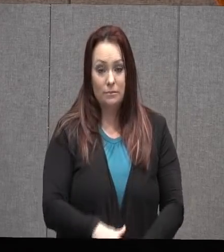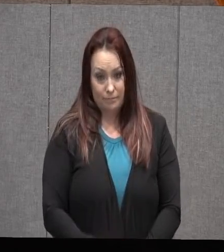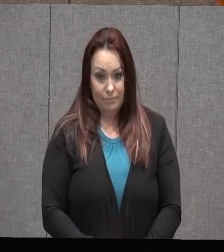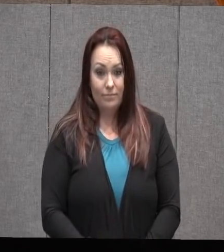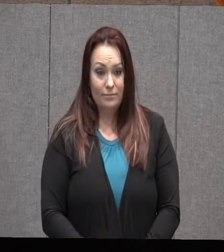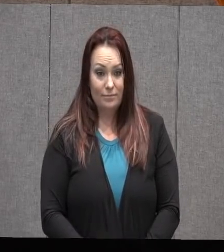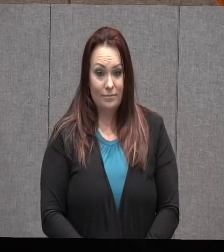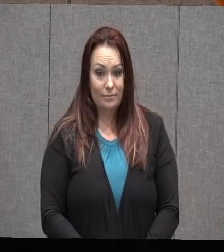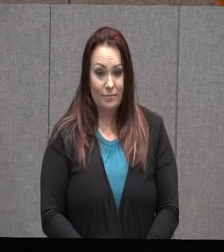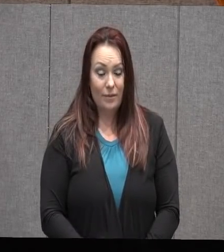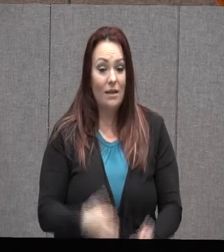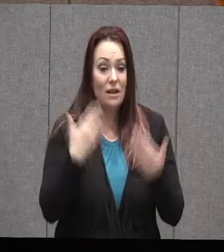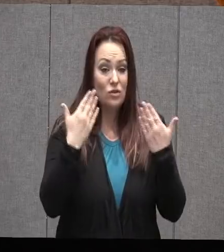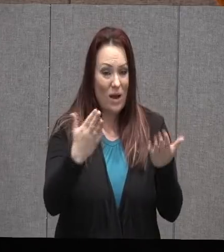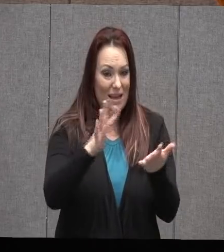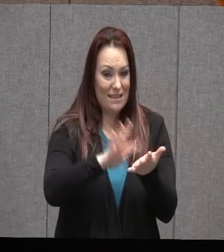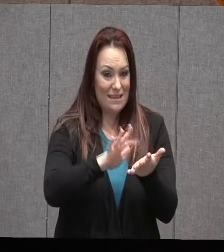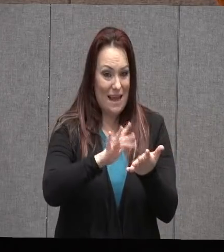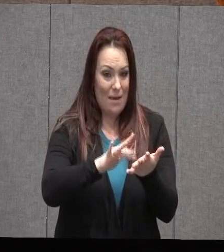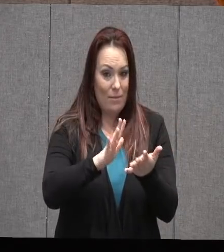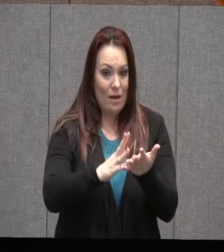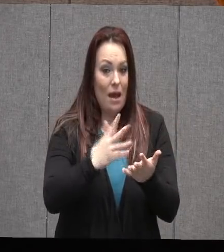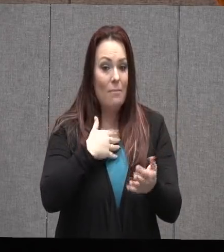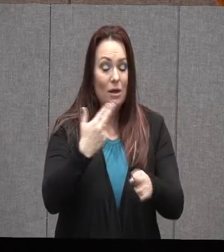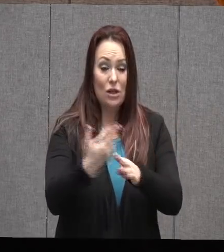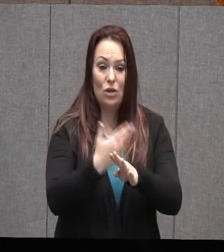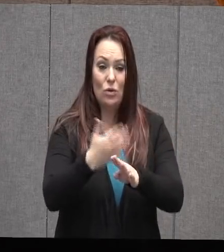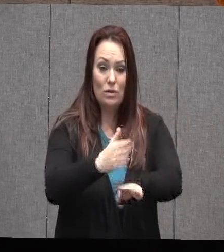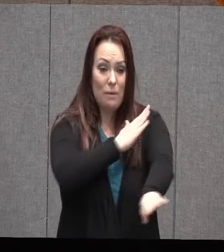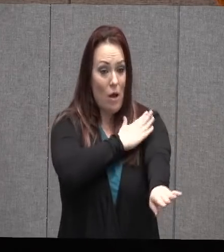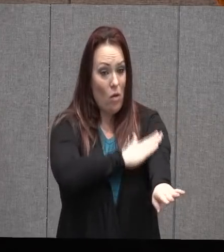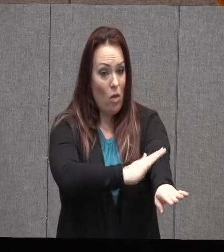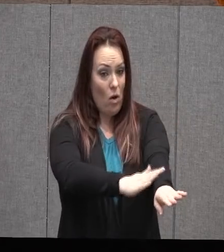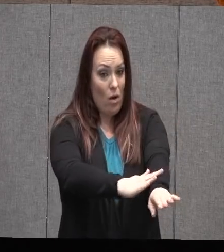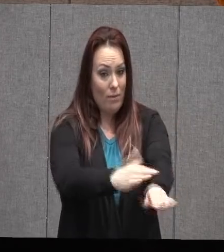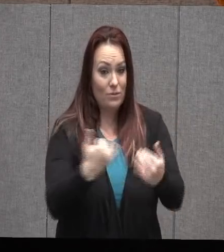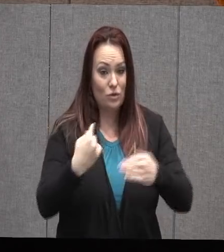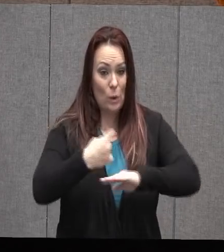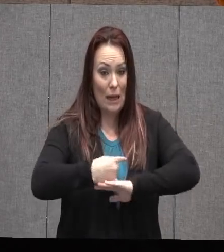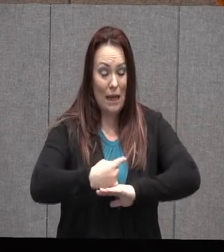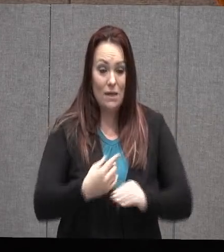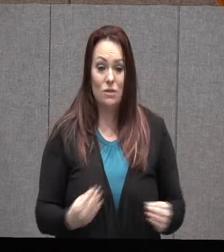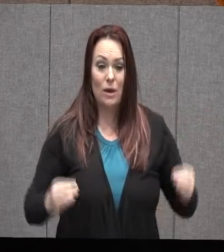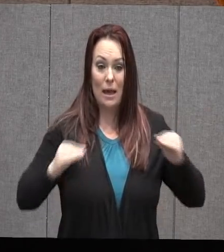Great, okay and let's tap that word out. I'm gonna use my arm to day to tap so that I get a little more movement.